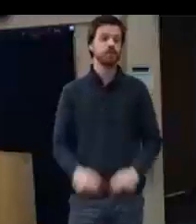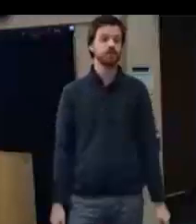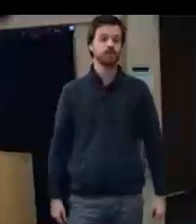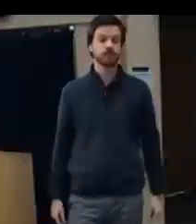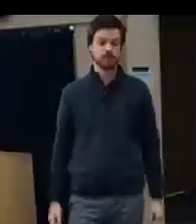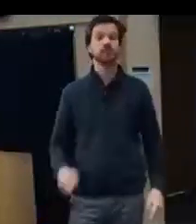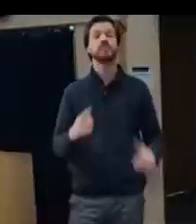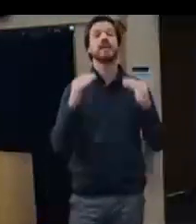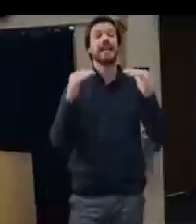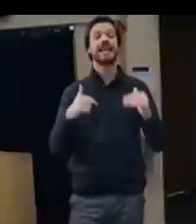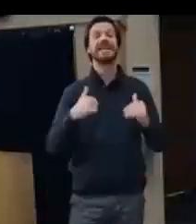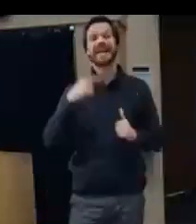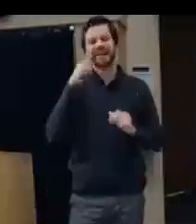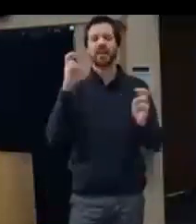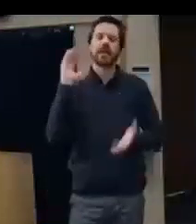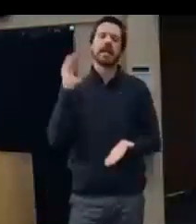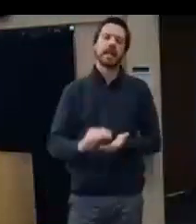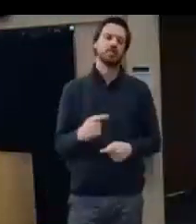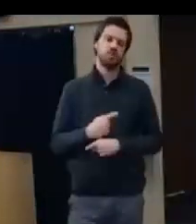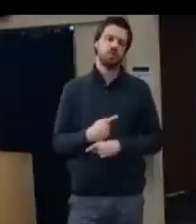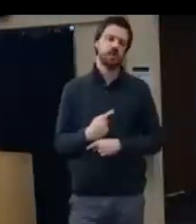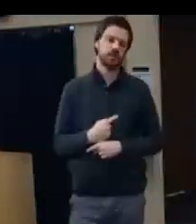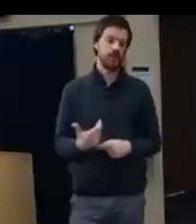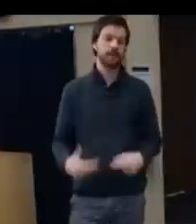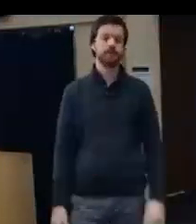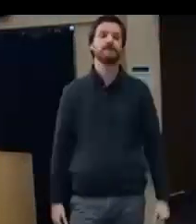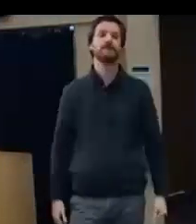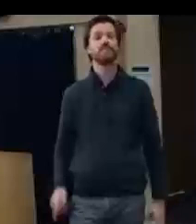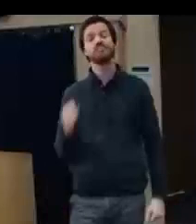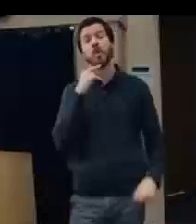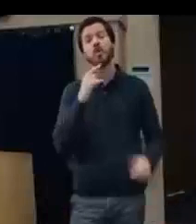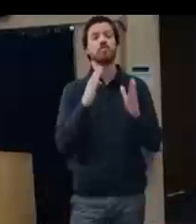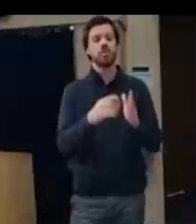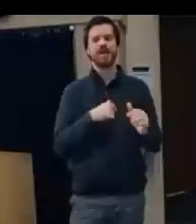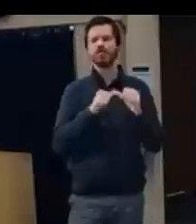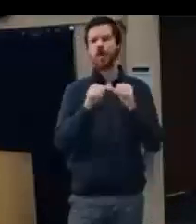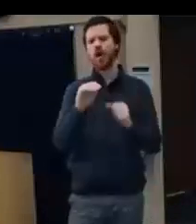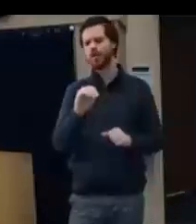a list that I consider less appropriate referrals so if somebody has a chronic mood or personality